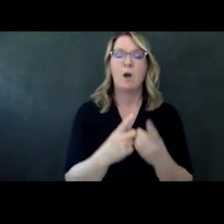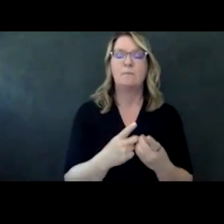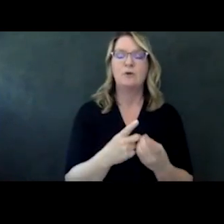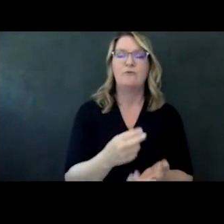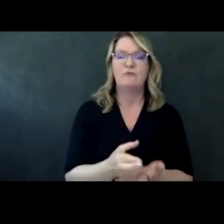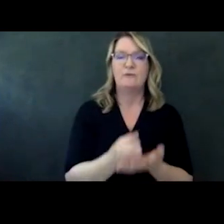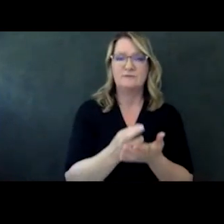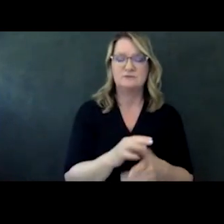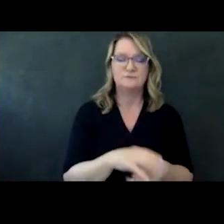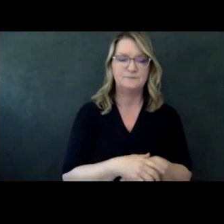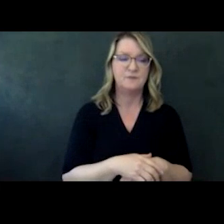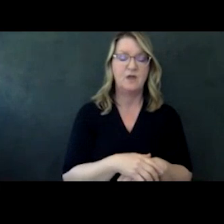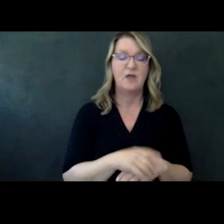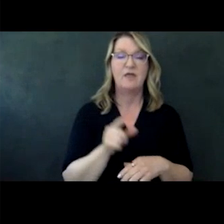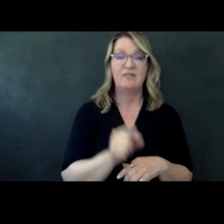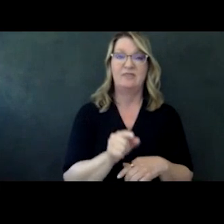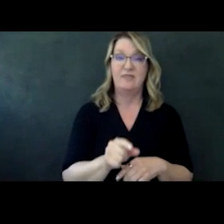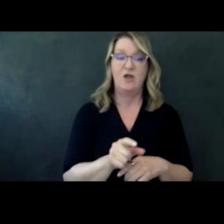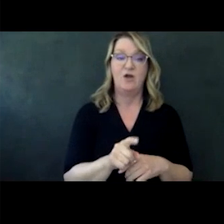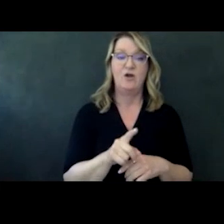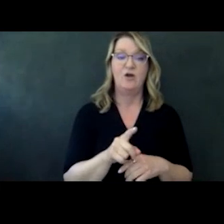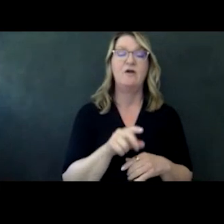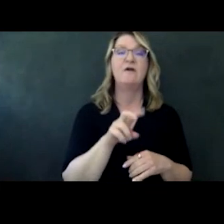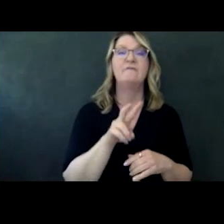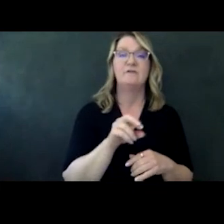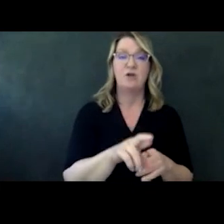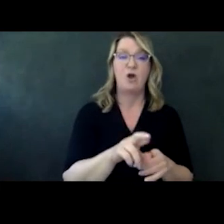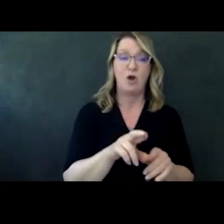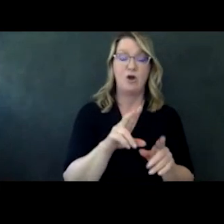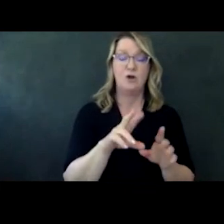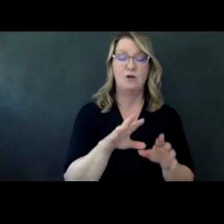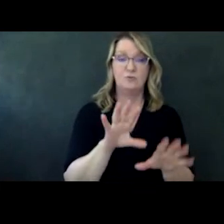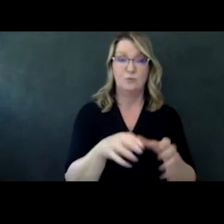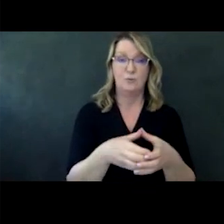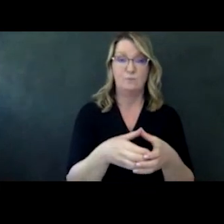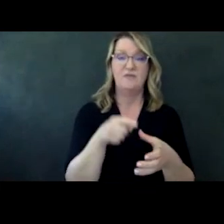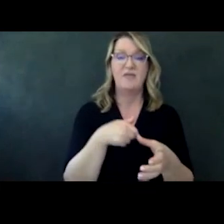Rehabilitation Employment Division, they have a dedicated counselor team that works directly